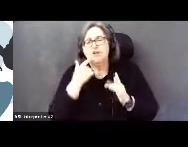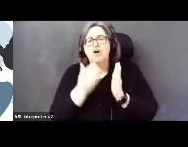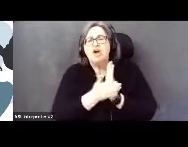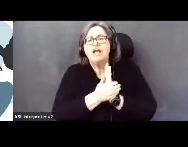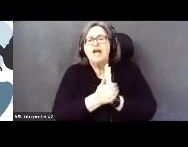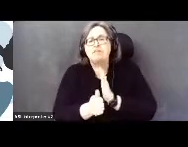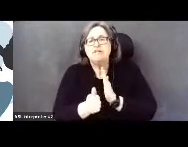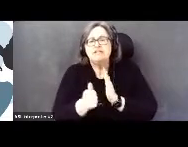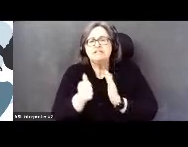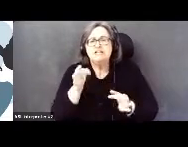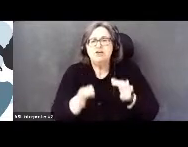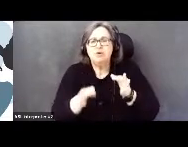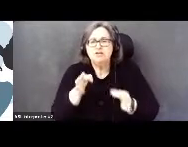hearings and either through the estate